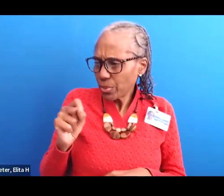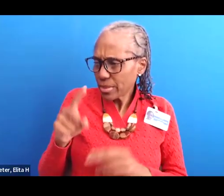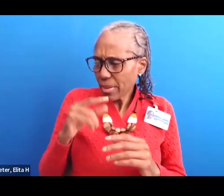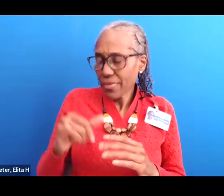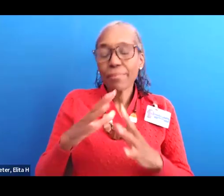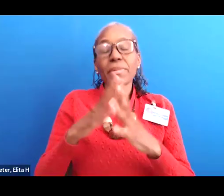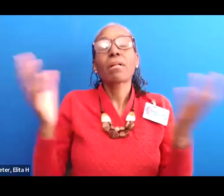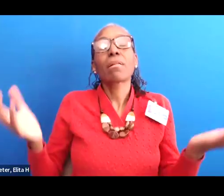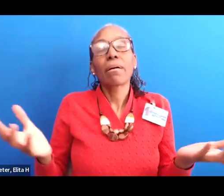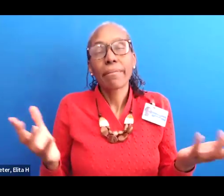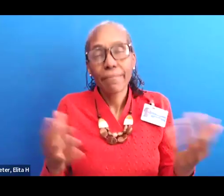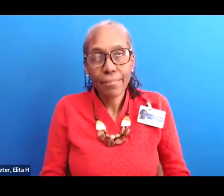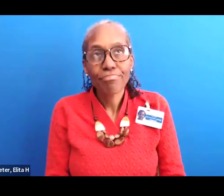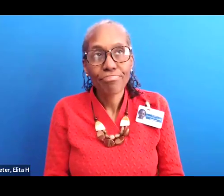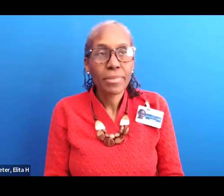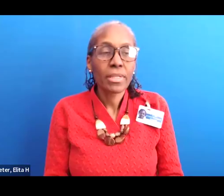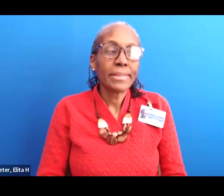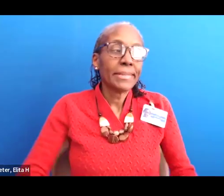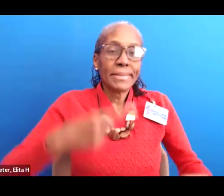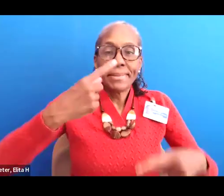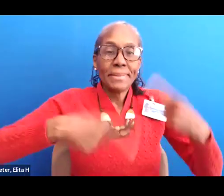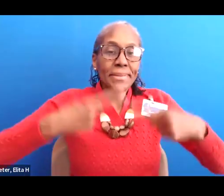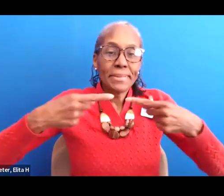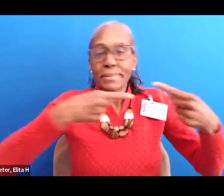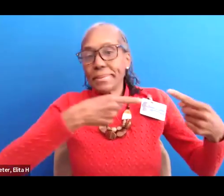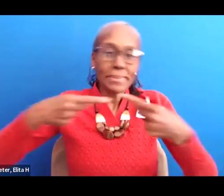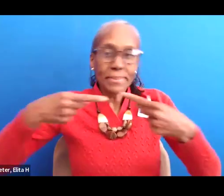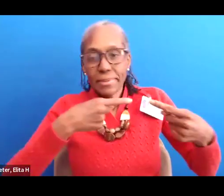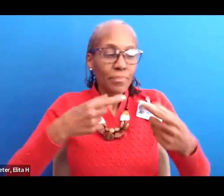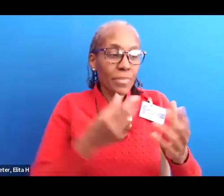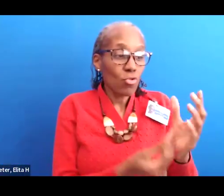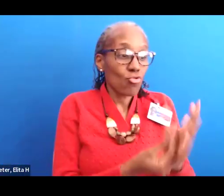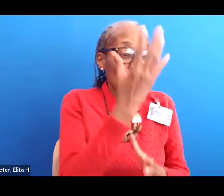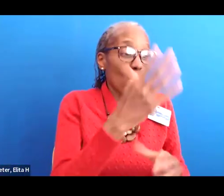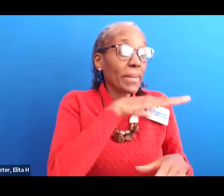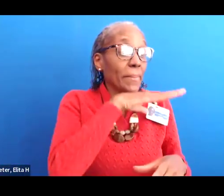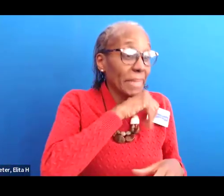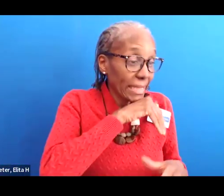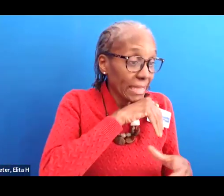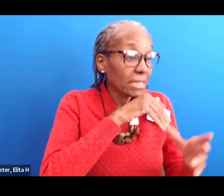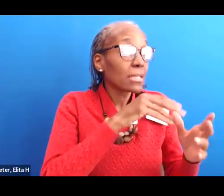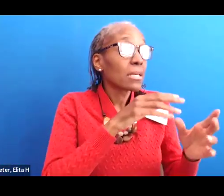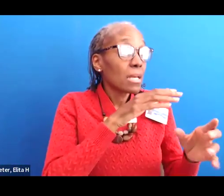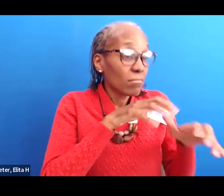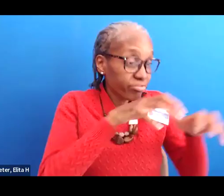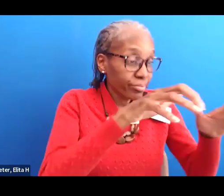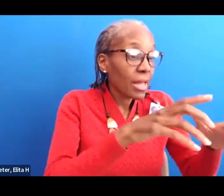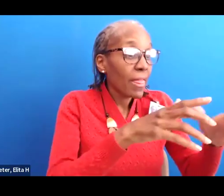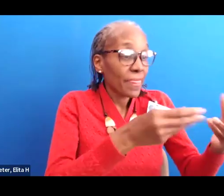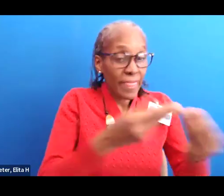lot of controversy about growing pigs to serve humans, it's very